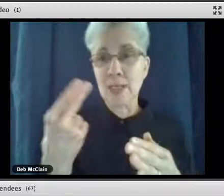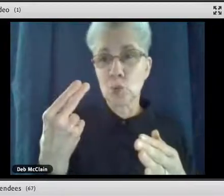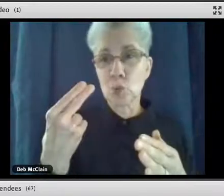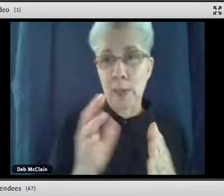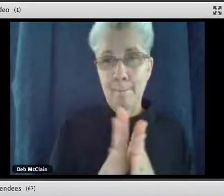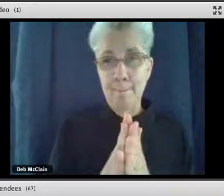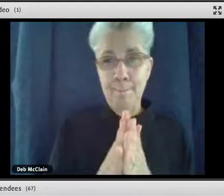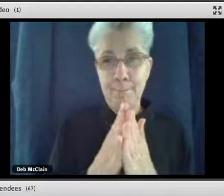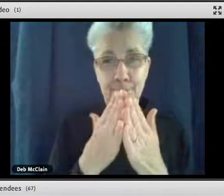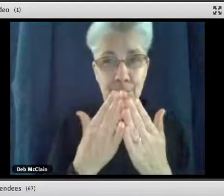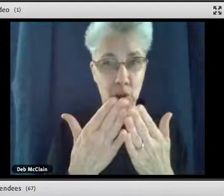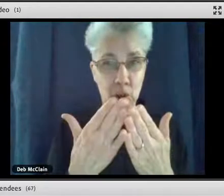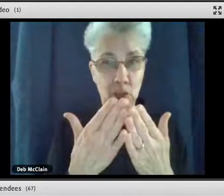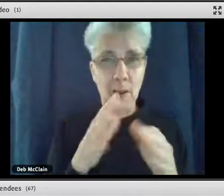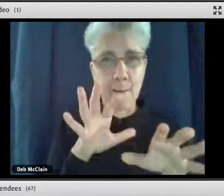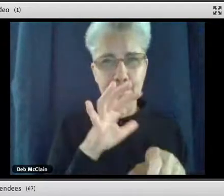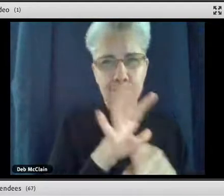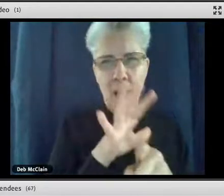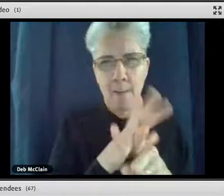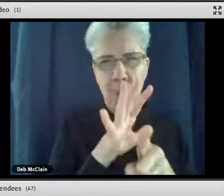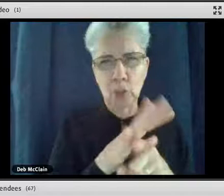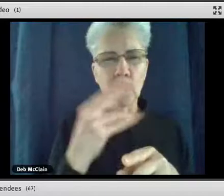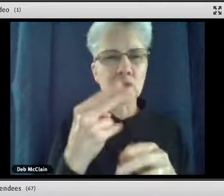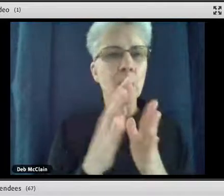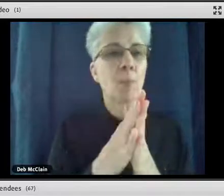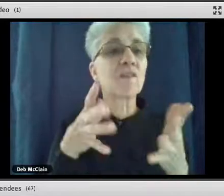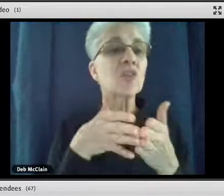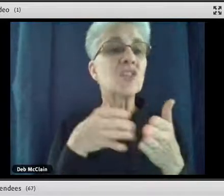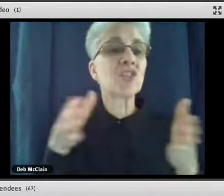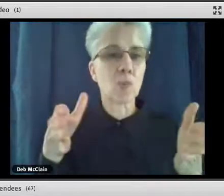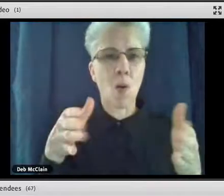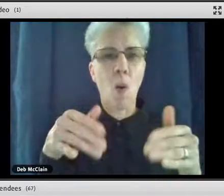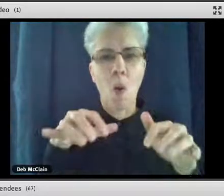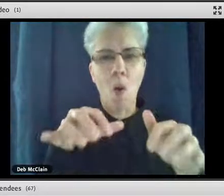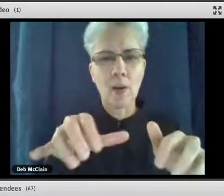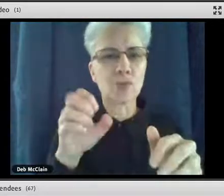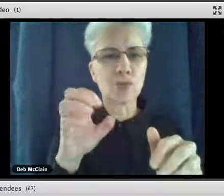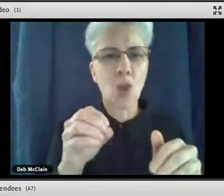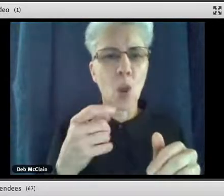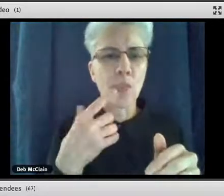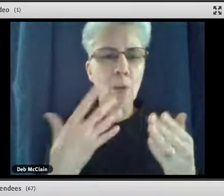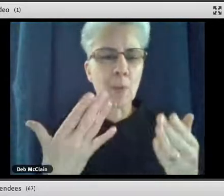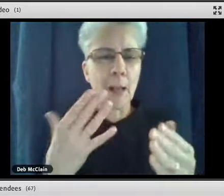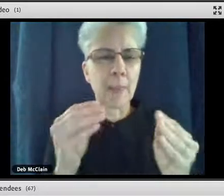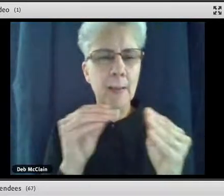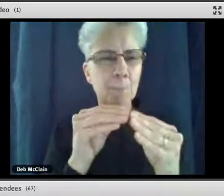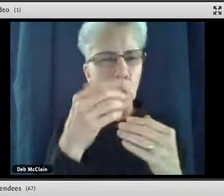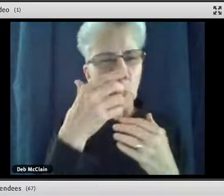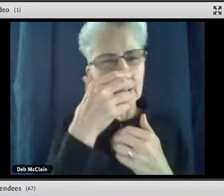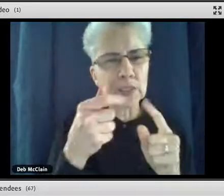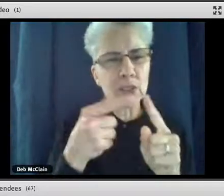I would think it's, like, essentially like a history book for, like, a popular history book for a general audience.